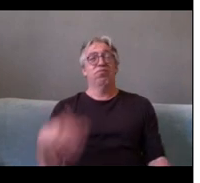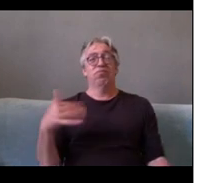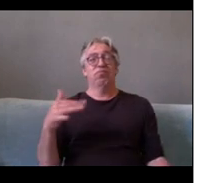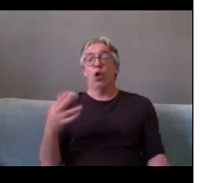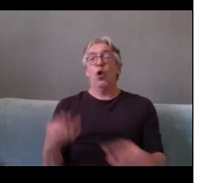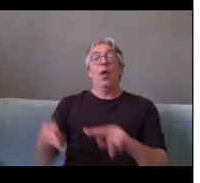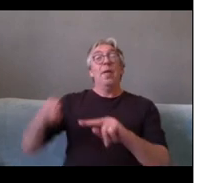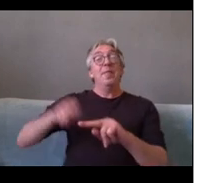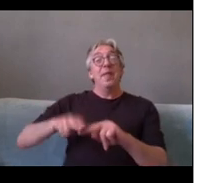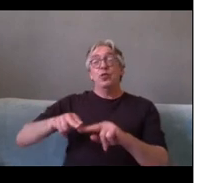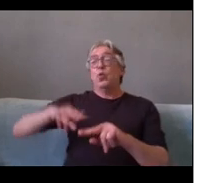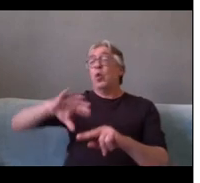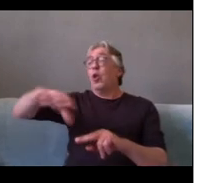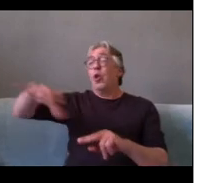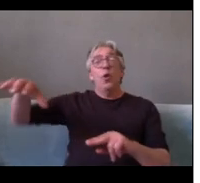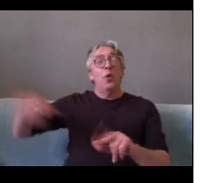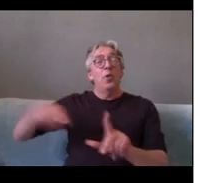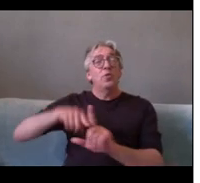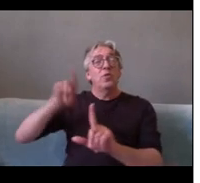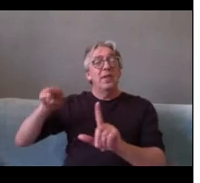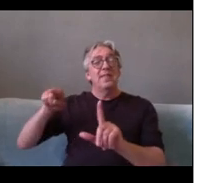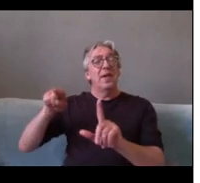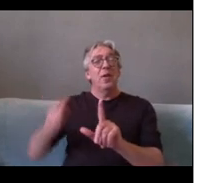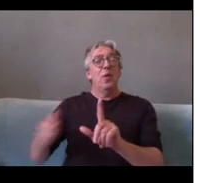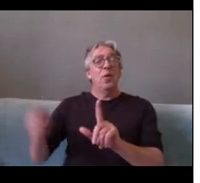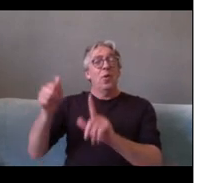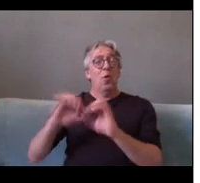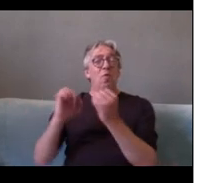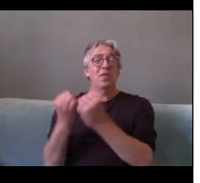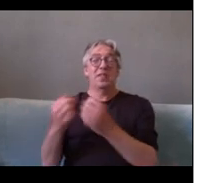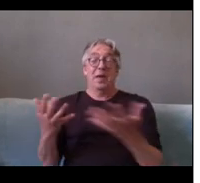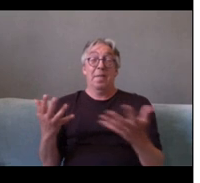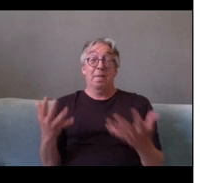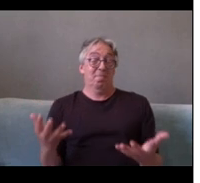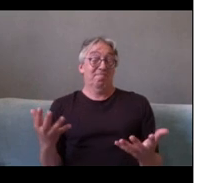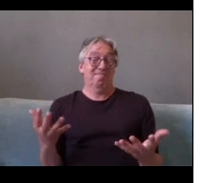It's hard to get reliable, comparable and timely statistics